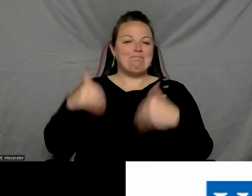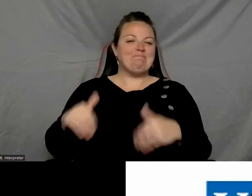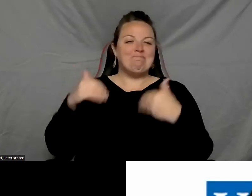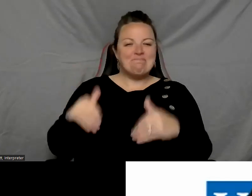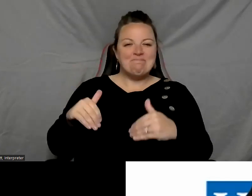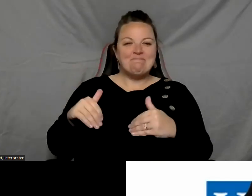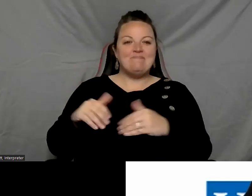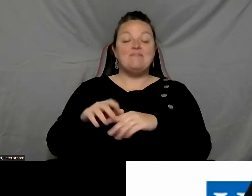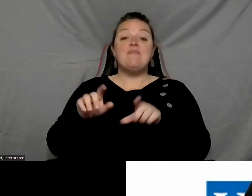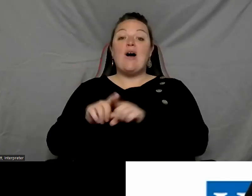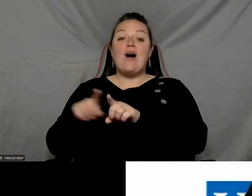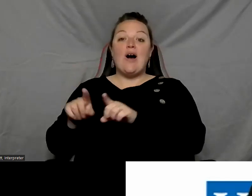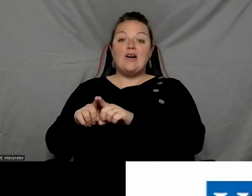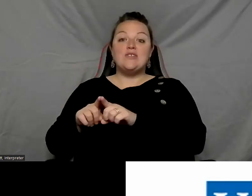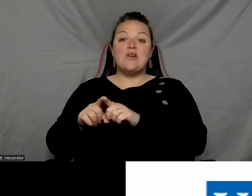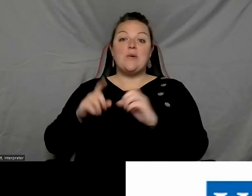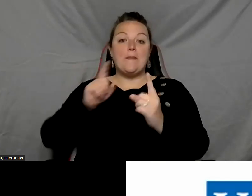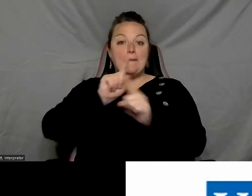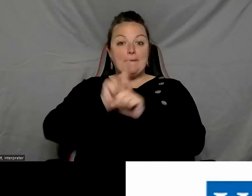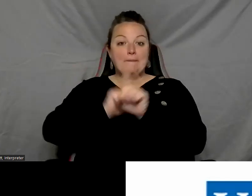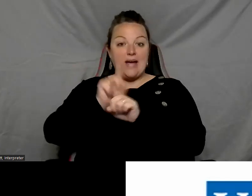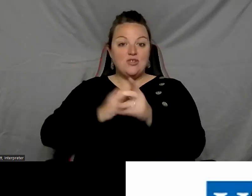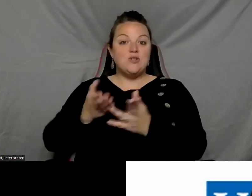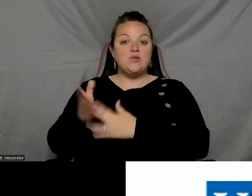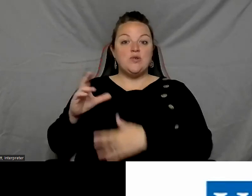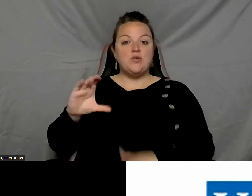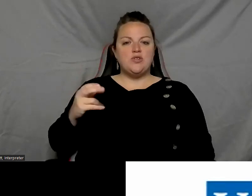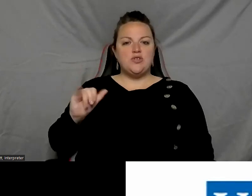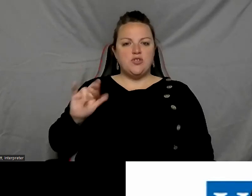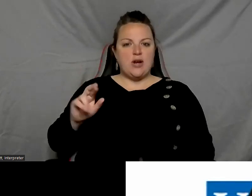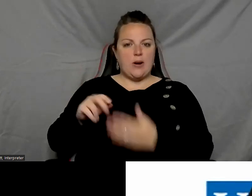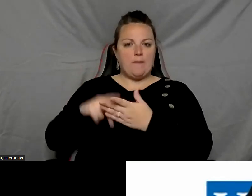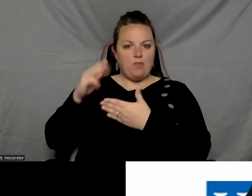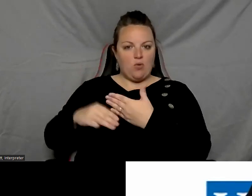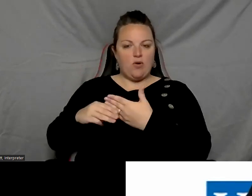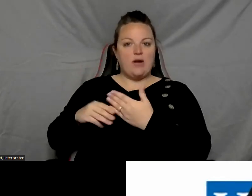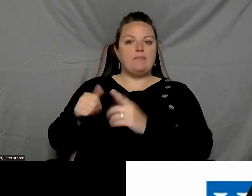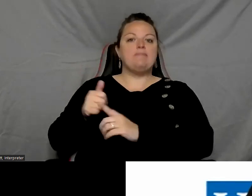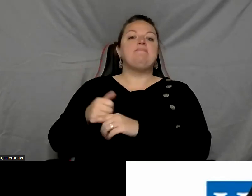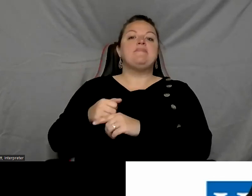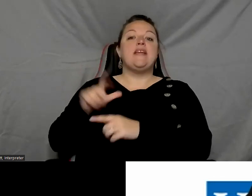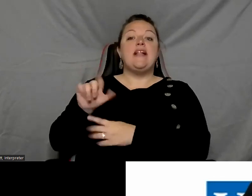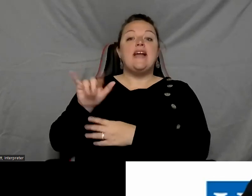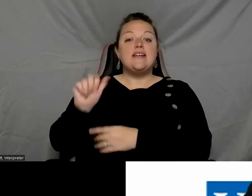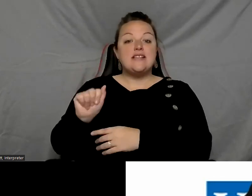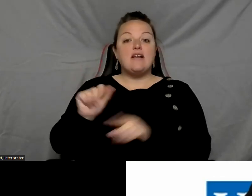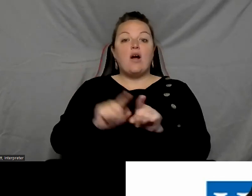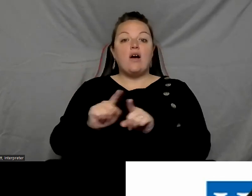mentors other students through the program after her. She is also a member of the youth